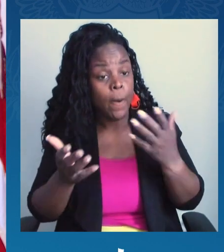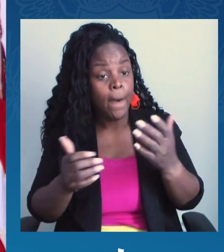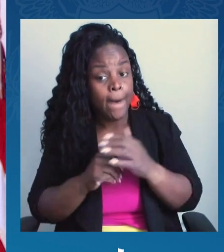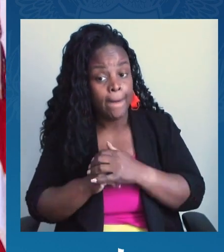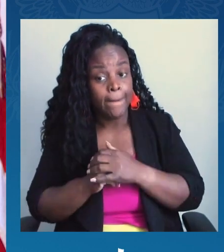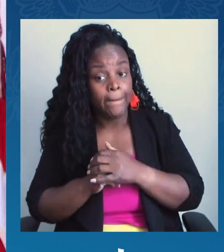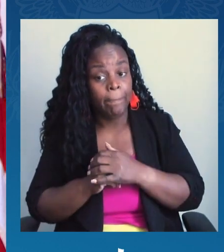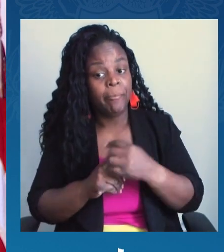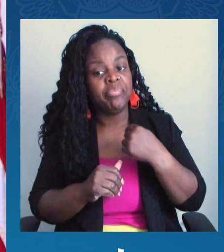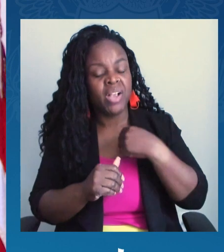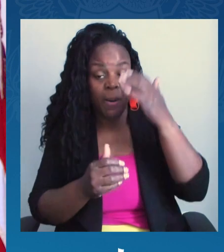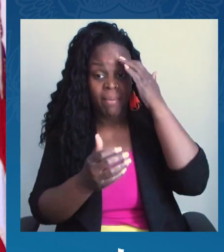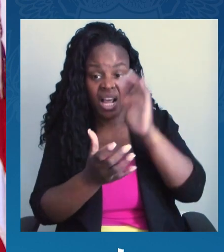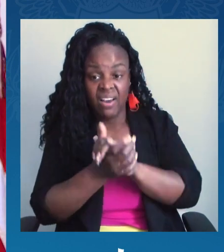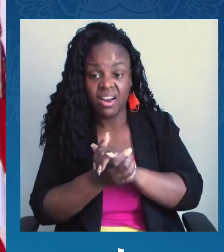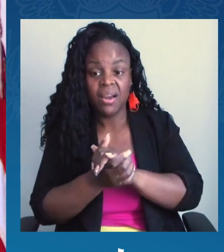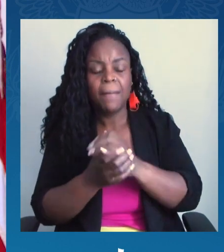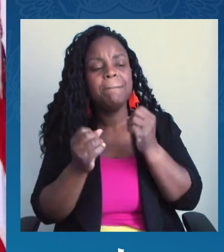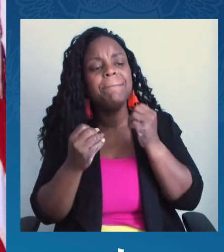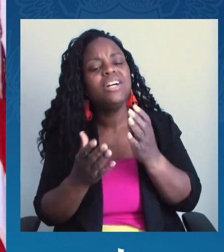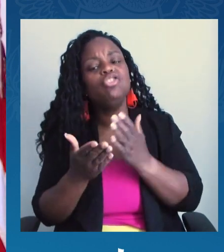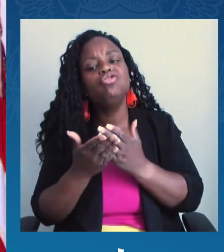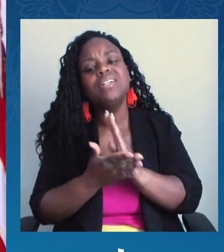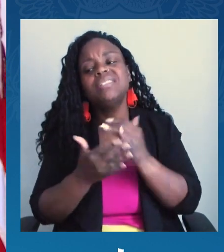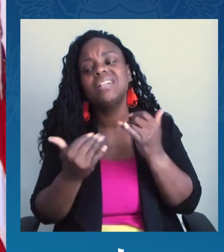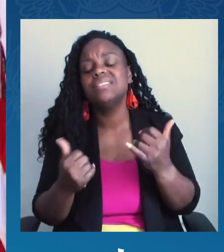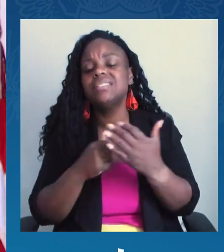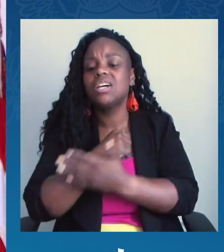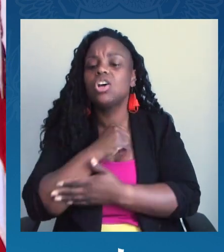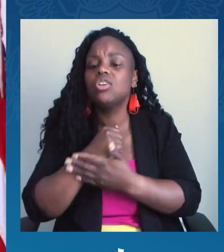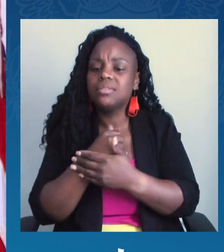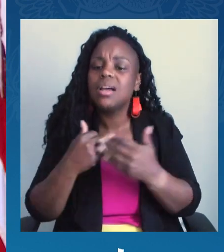we are a nation in mourning as a result of gun violence.